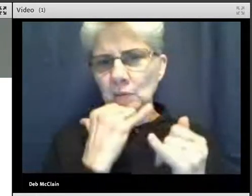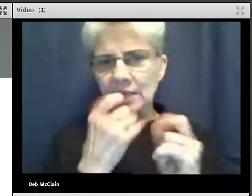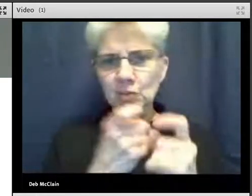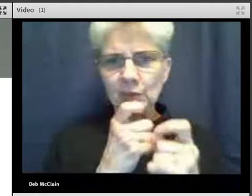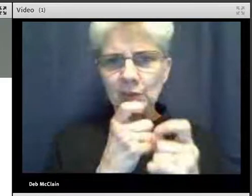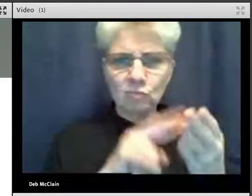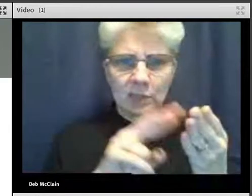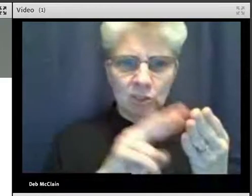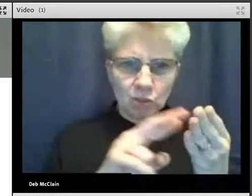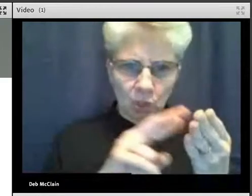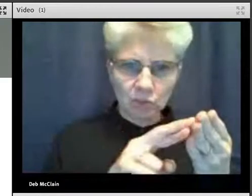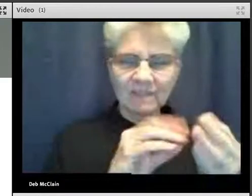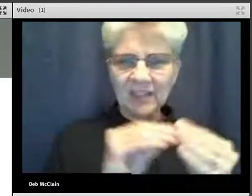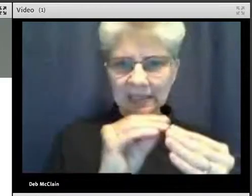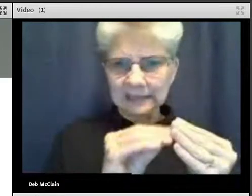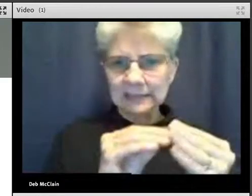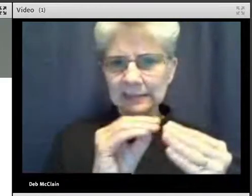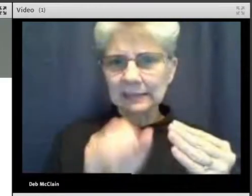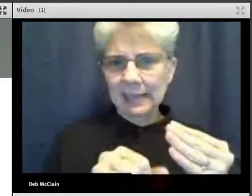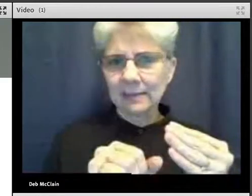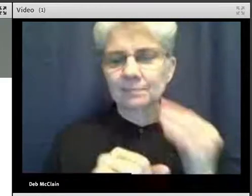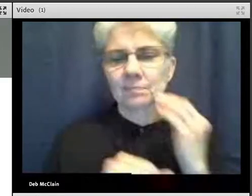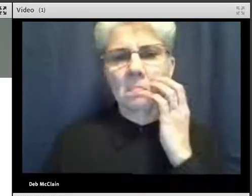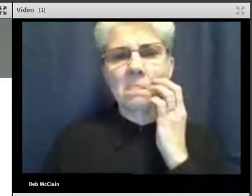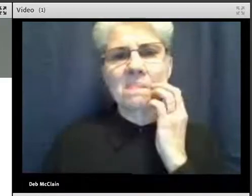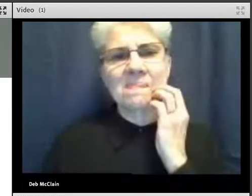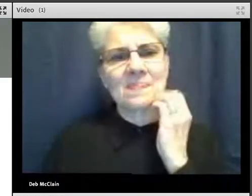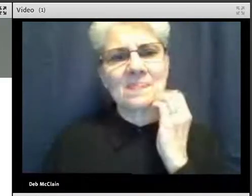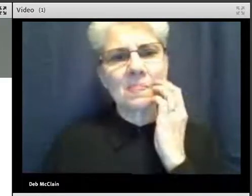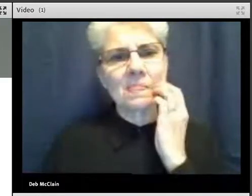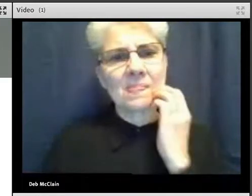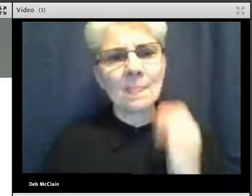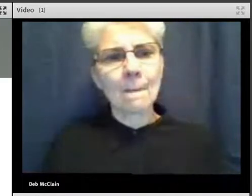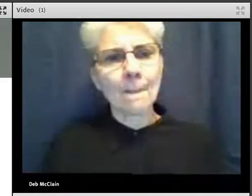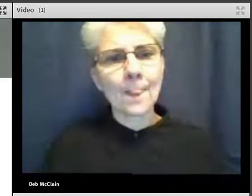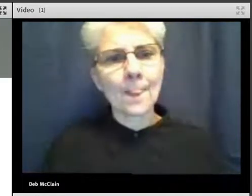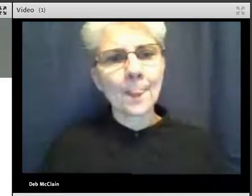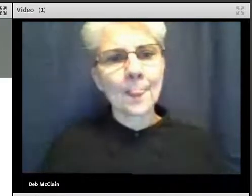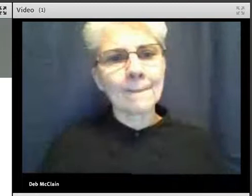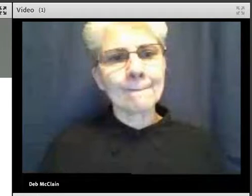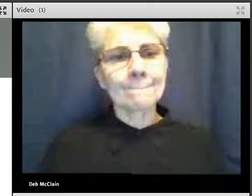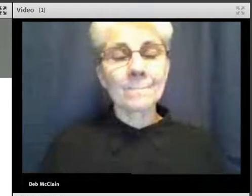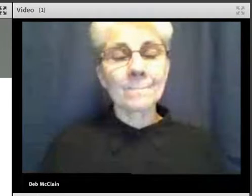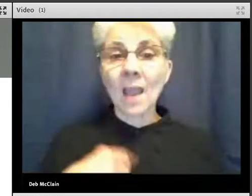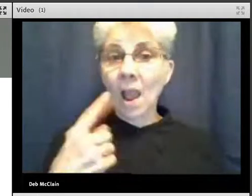and show you the errors so that you can research it and fix those one by one.